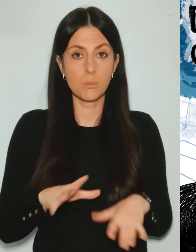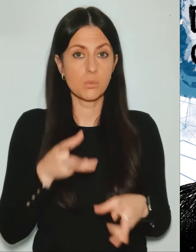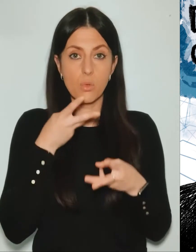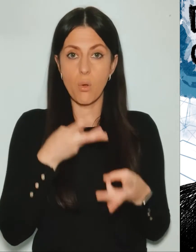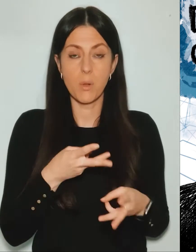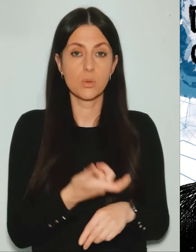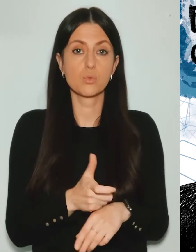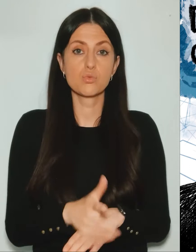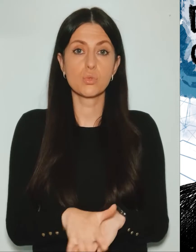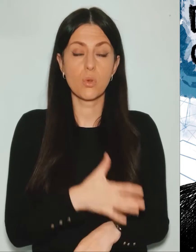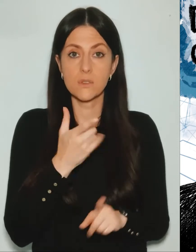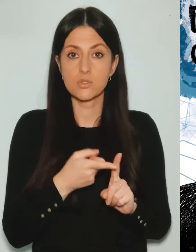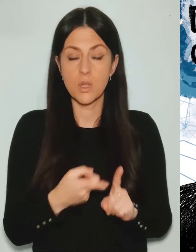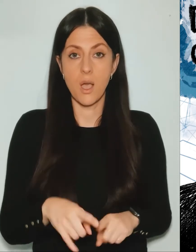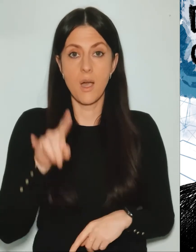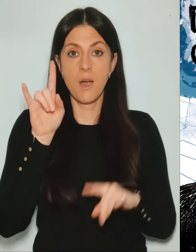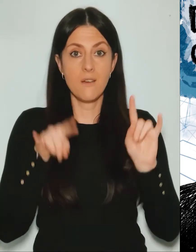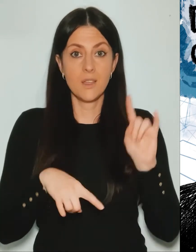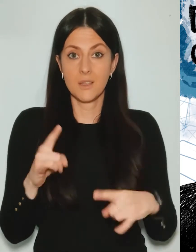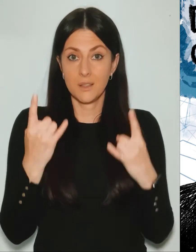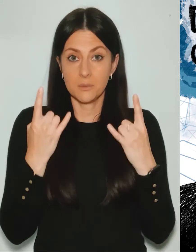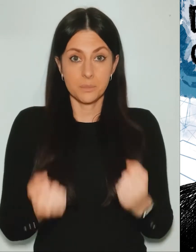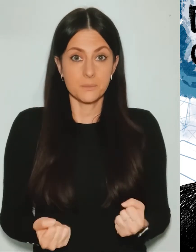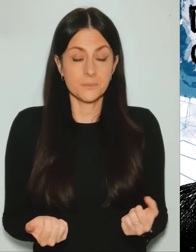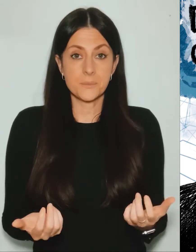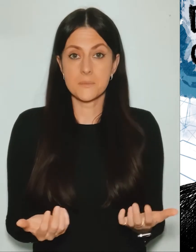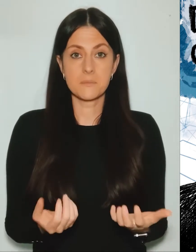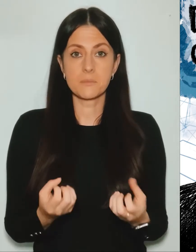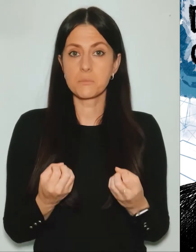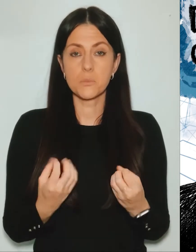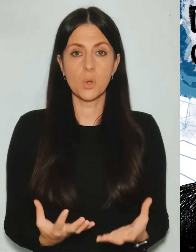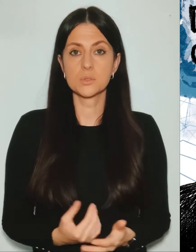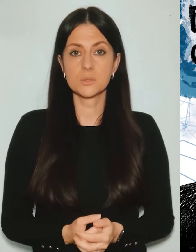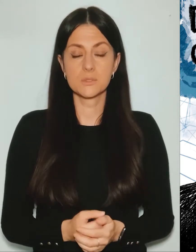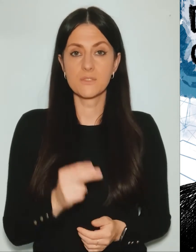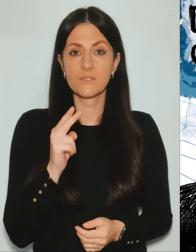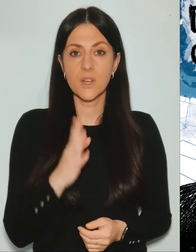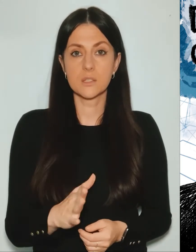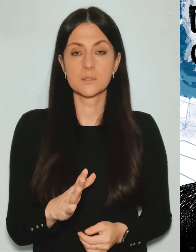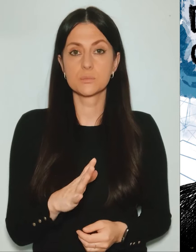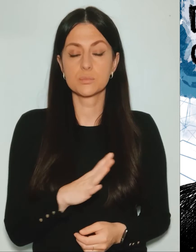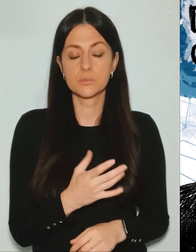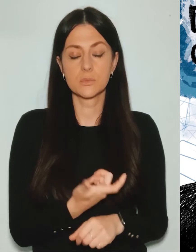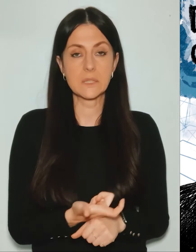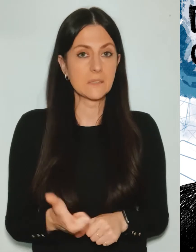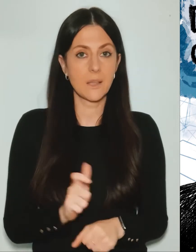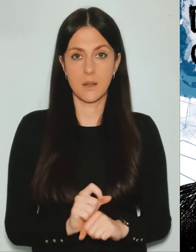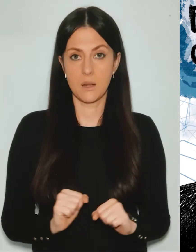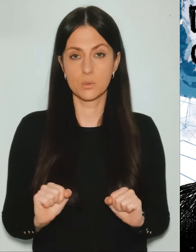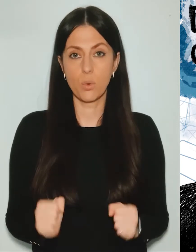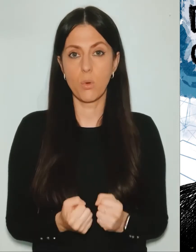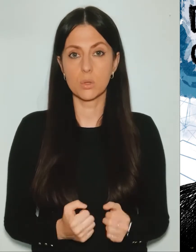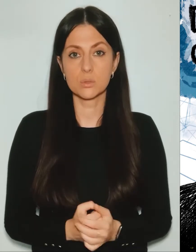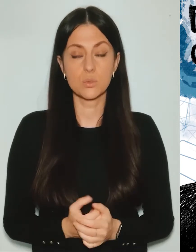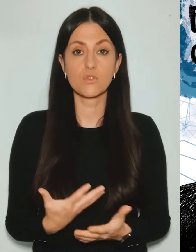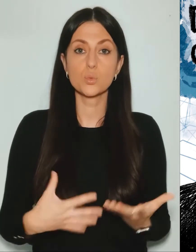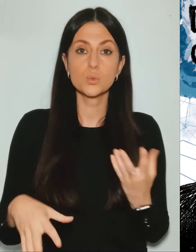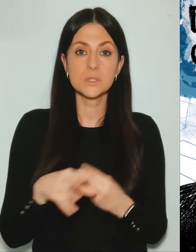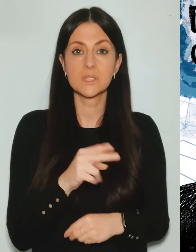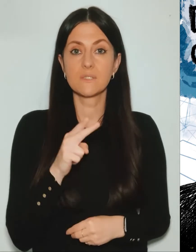all the windows were knocked out and it was just unrealistically cold in the flat. It was unbearably cold in all the flats.